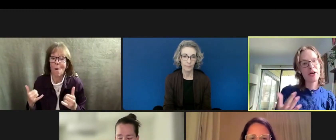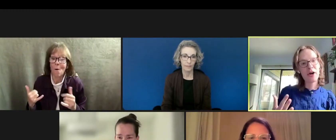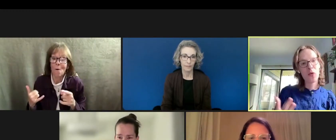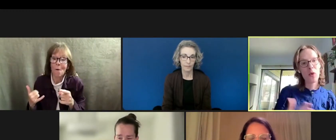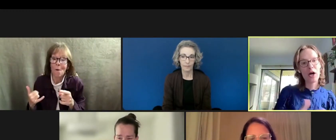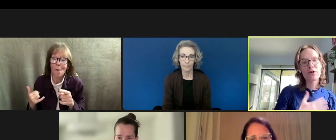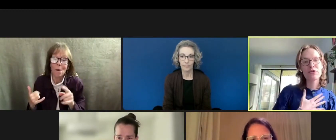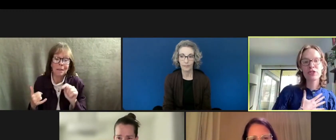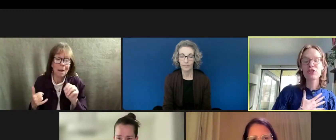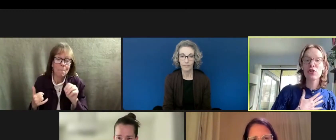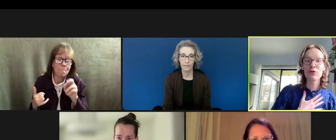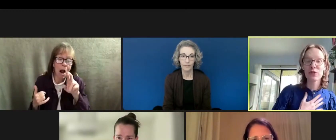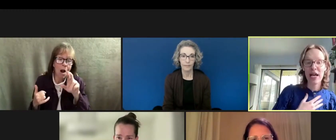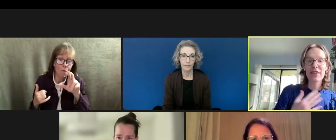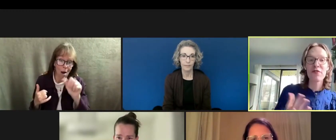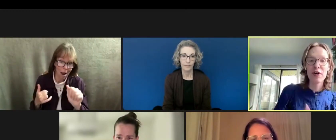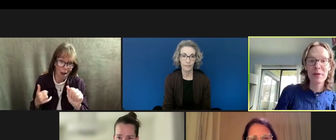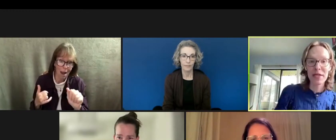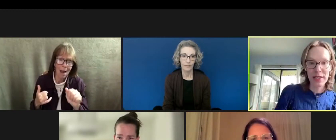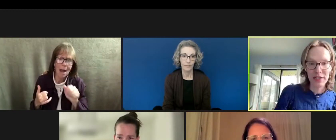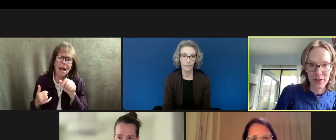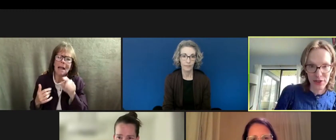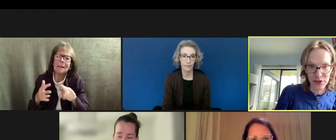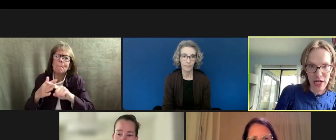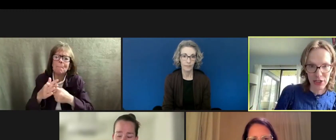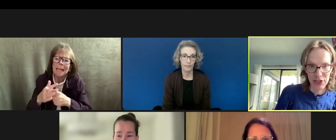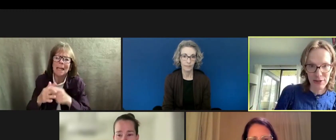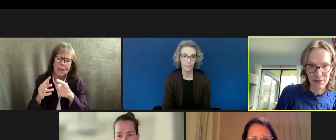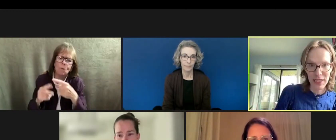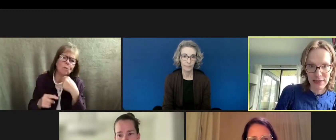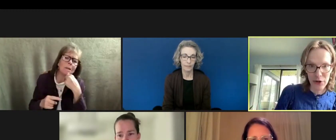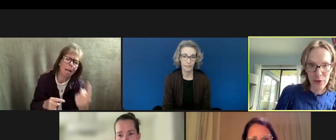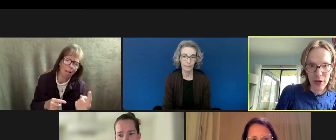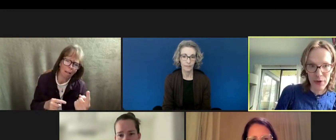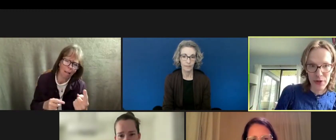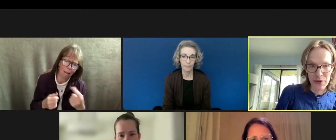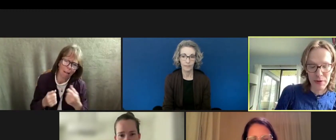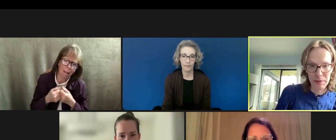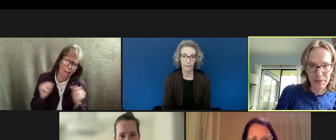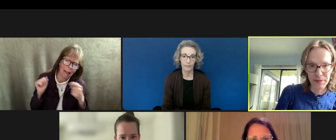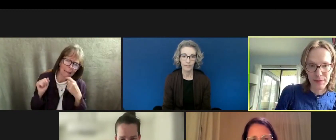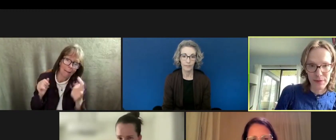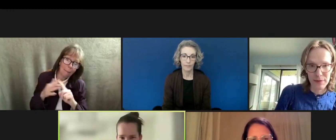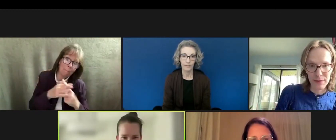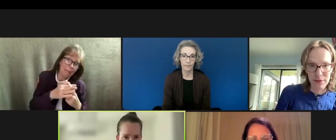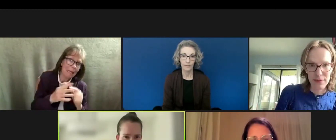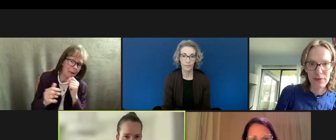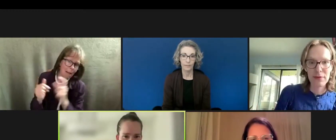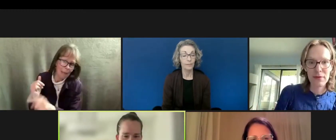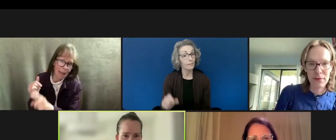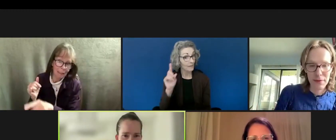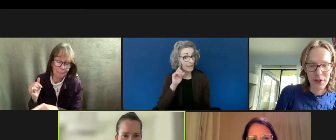why don't you disclose at the very beginning of the interaction. Is that all right with you? That sounds good.